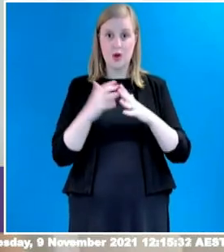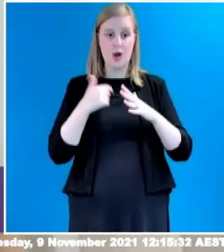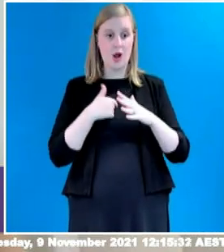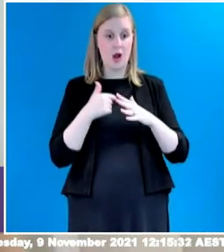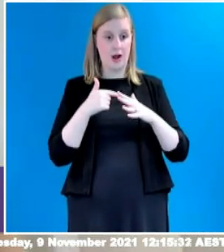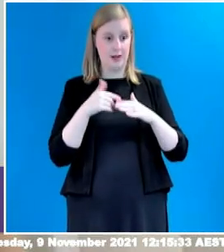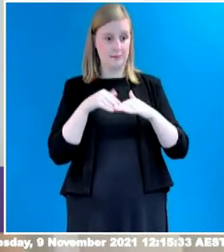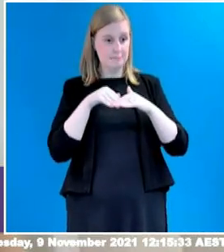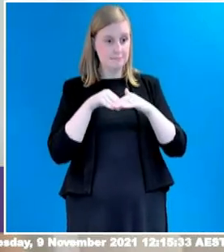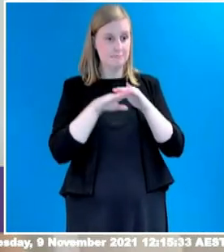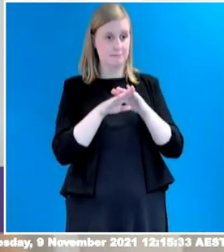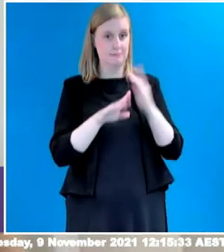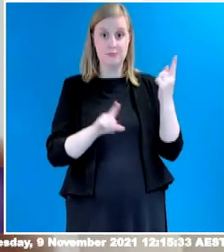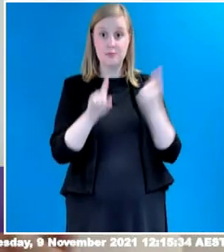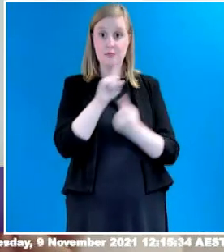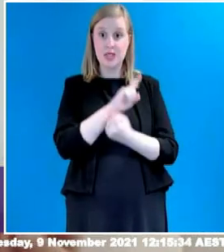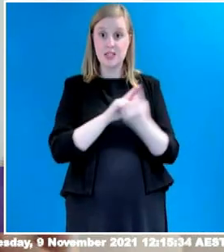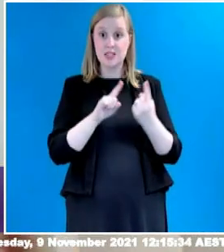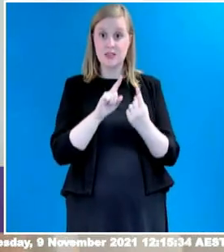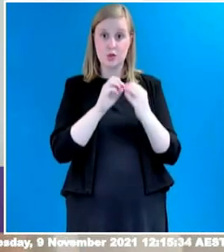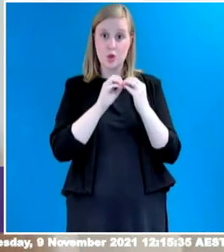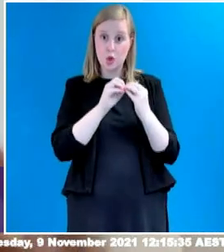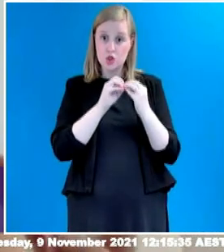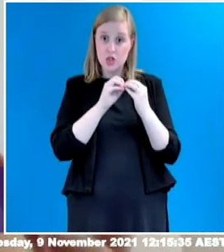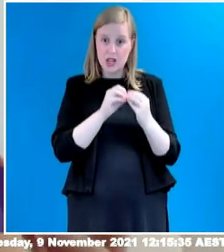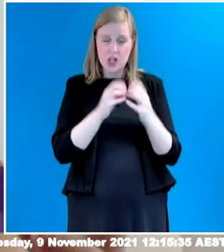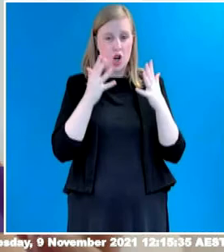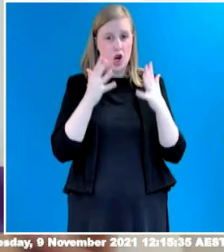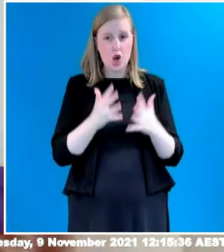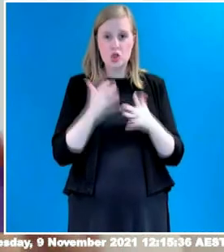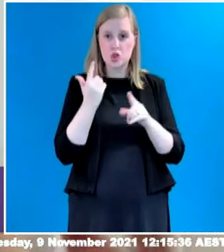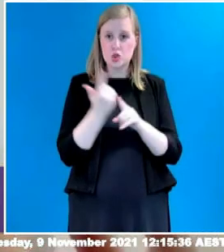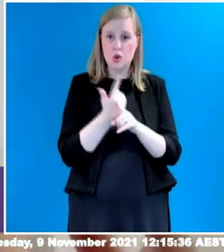of language about minority groups, about intersectionality, multiple